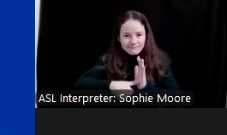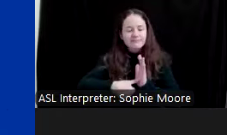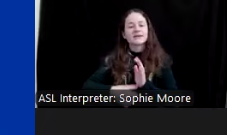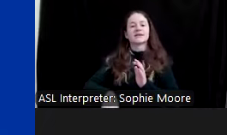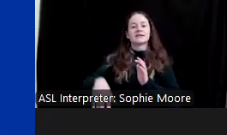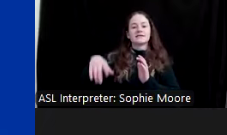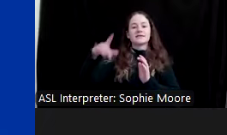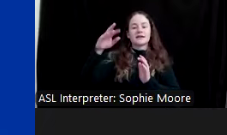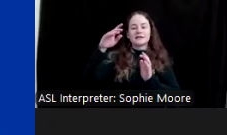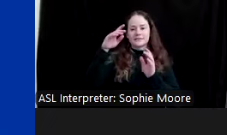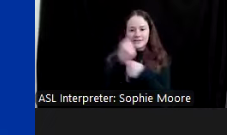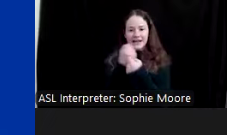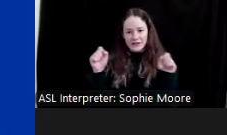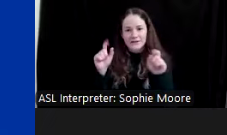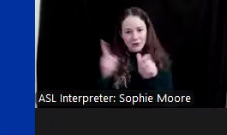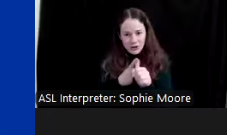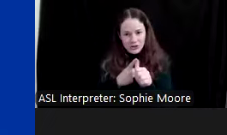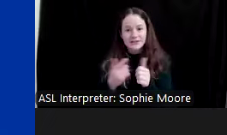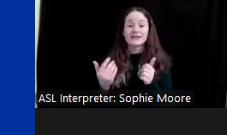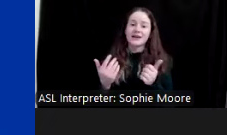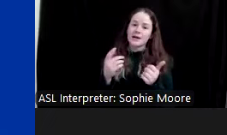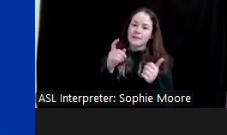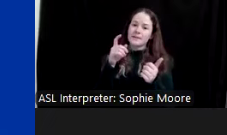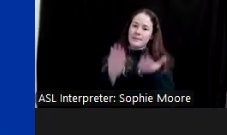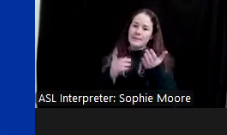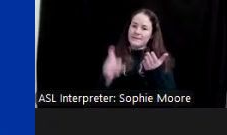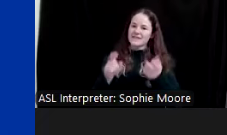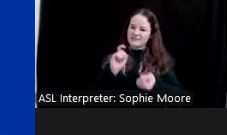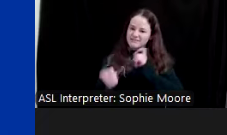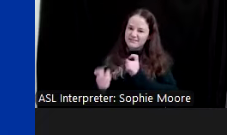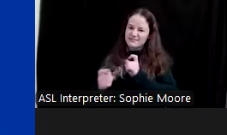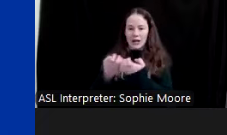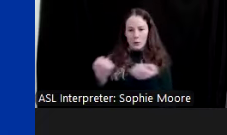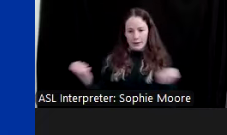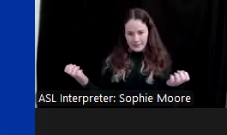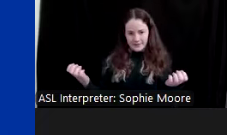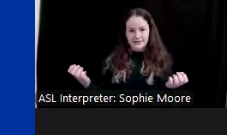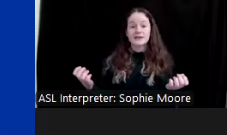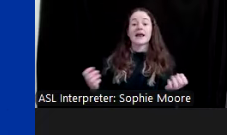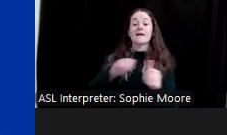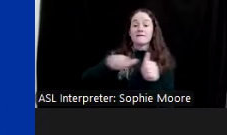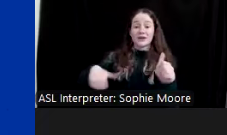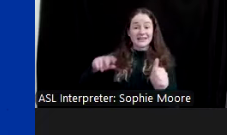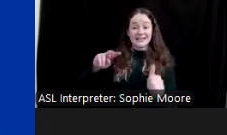equipment. Um, avoiding secondary conditions. So, if I'm thinking about somebody with a spinal cord injury, we